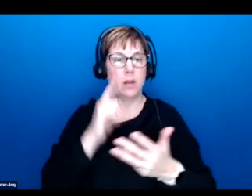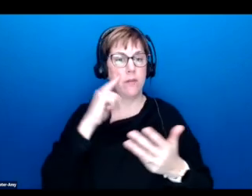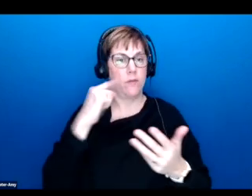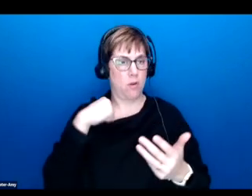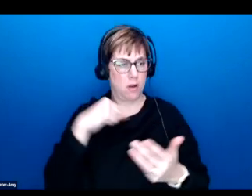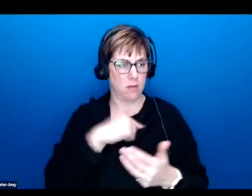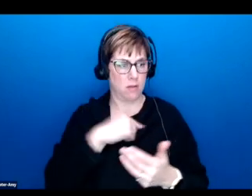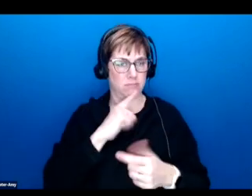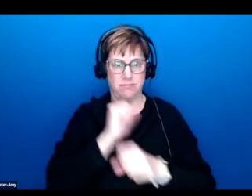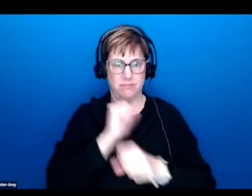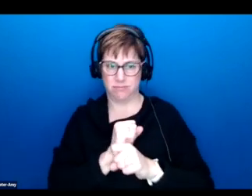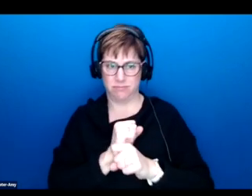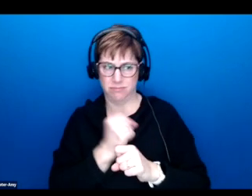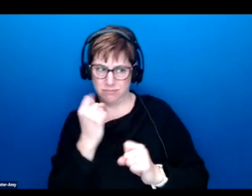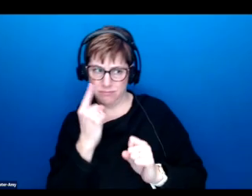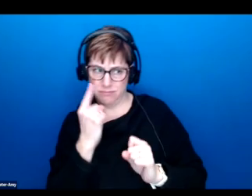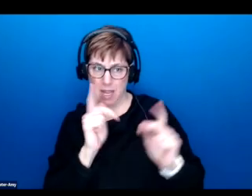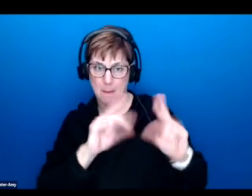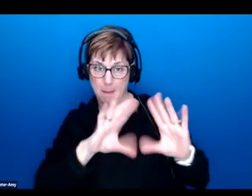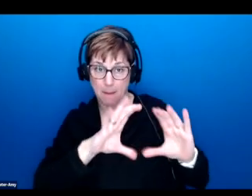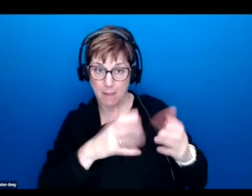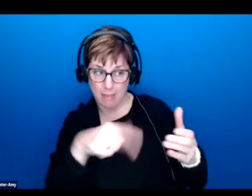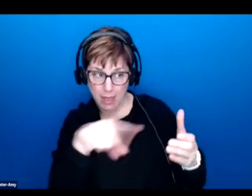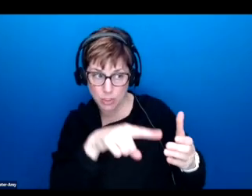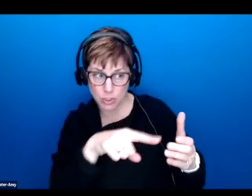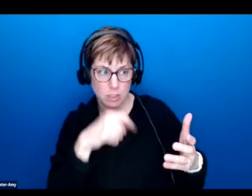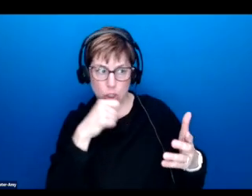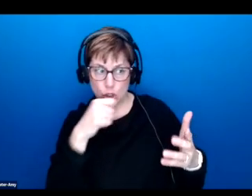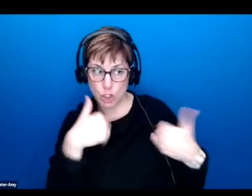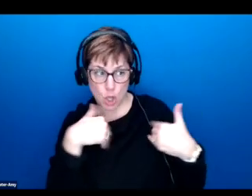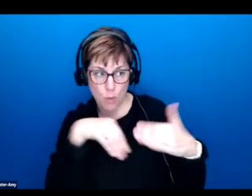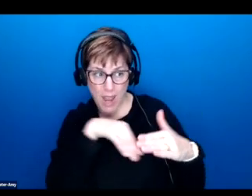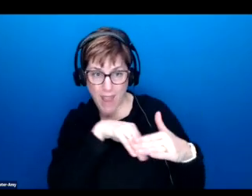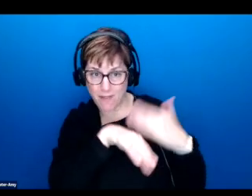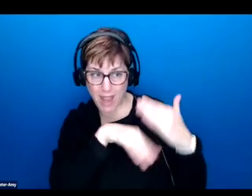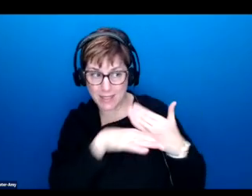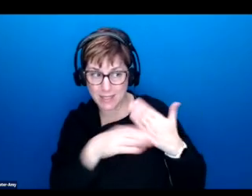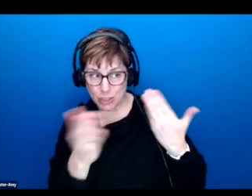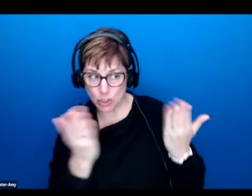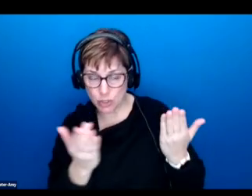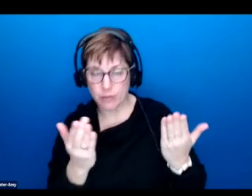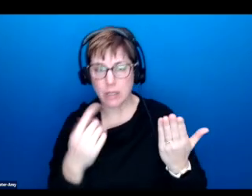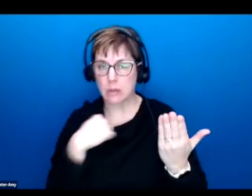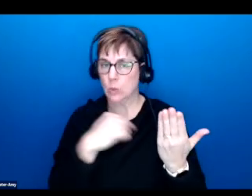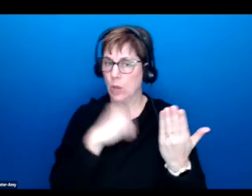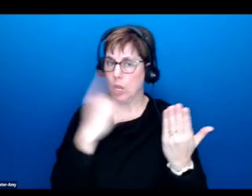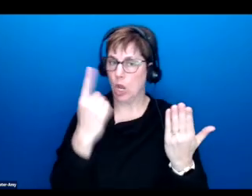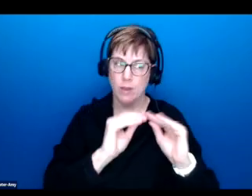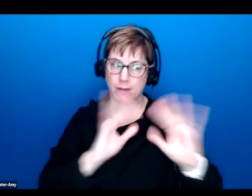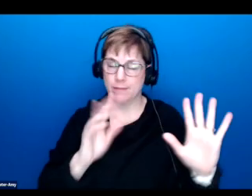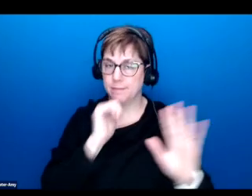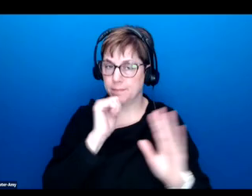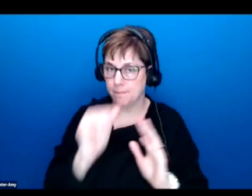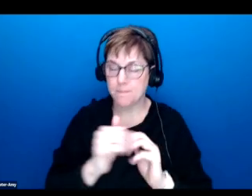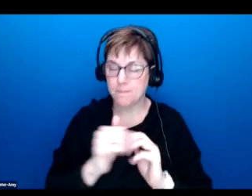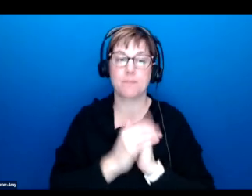if there are particular populations that do not have access to services. I'm going to give you an example of this.